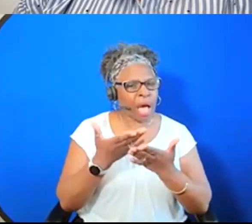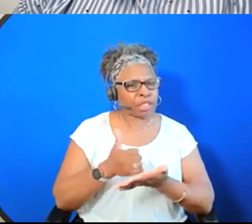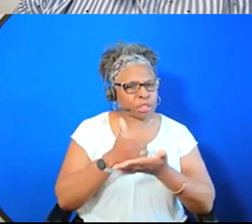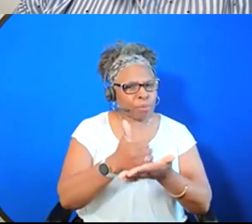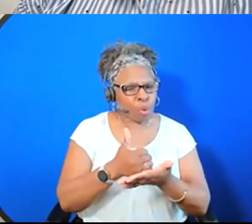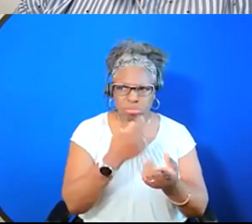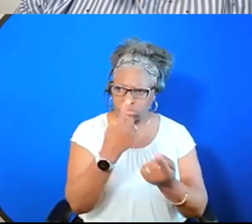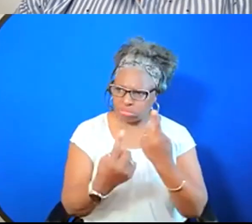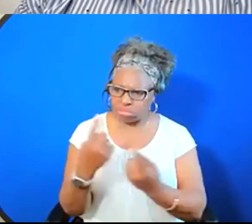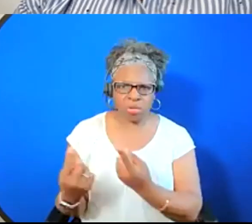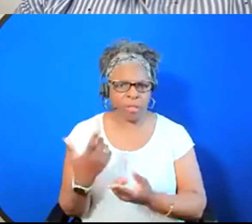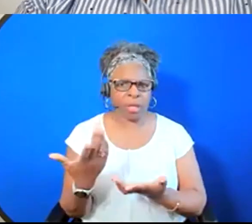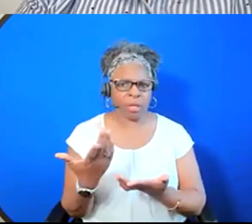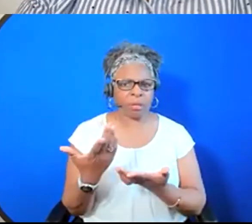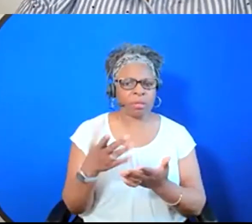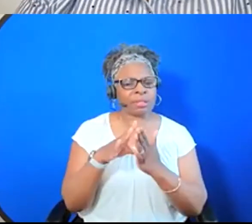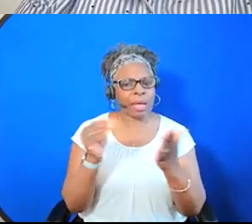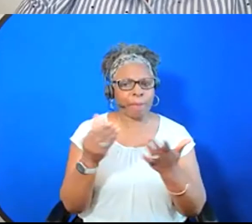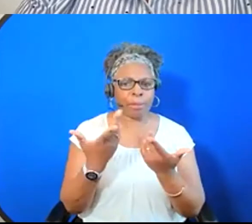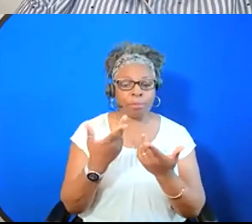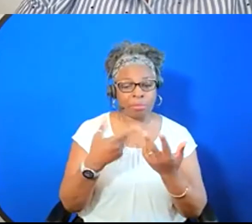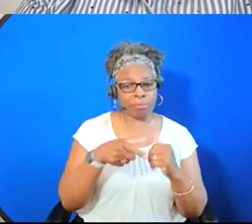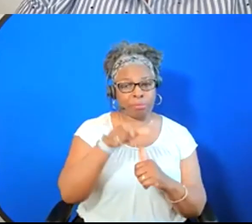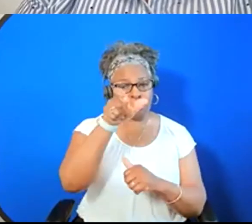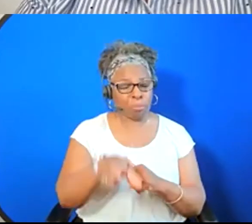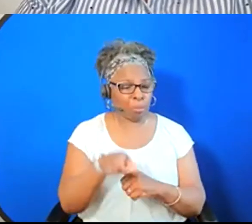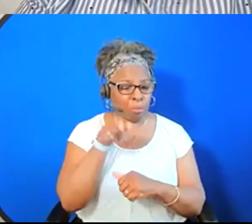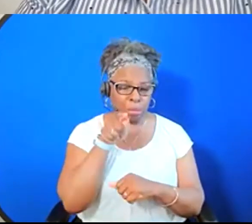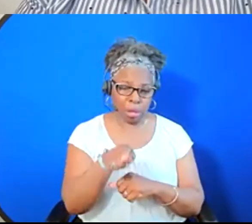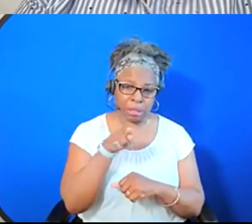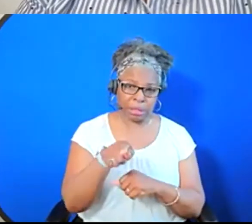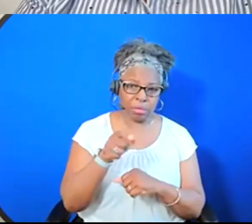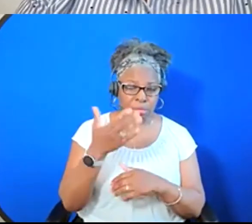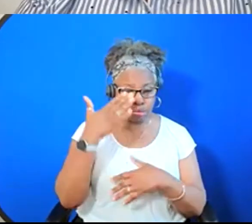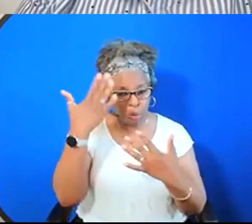So, for example, if there is someone that, that that doesn't know how to write well in English,